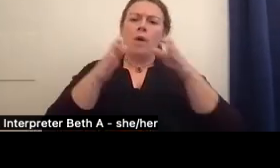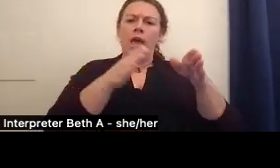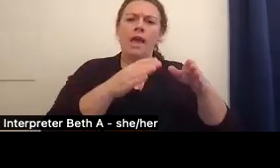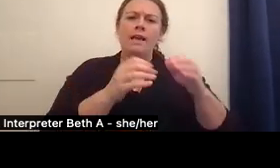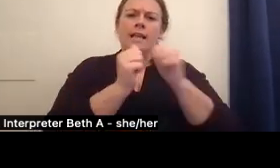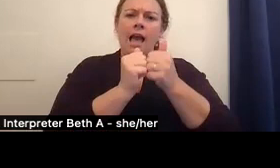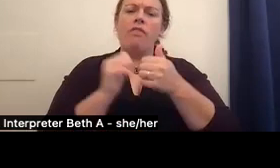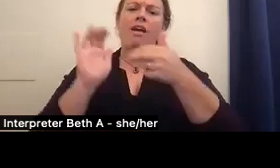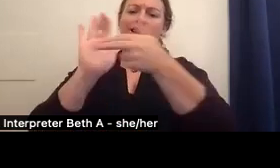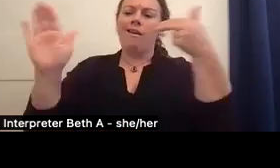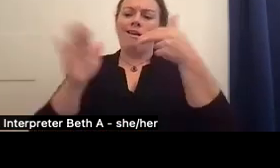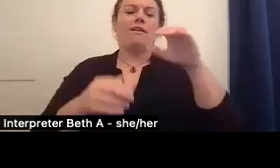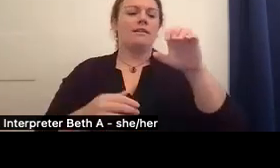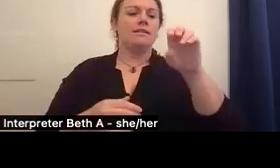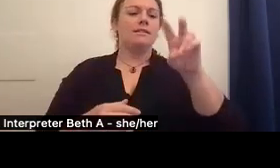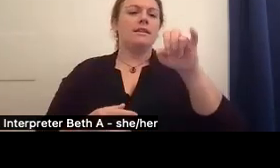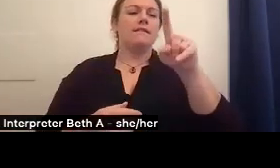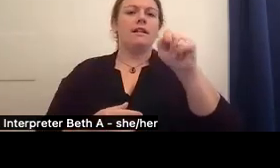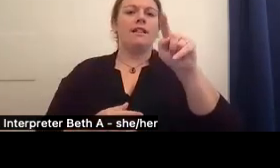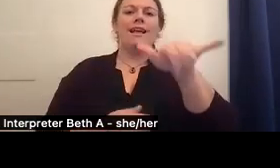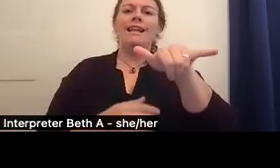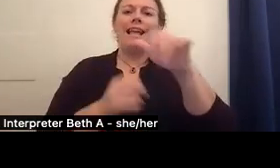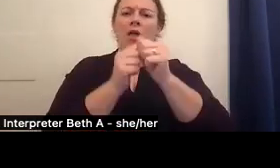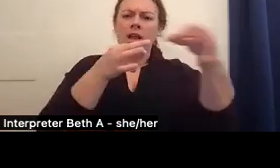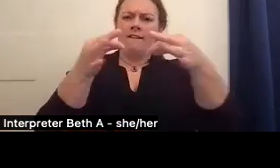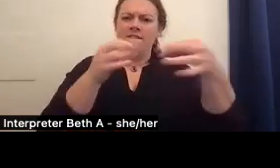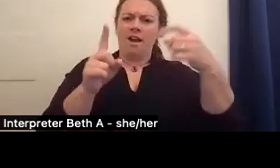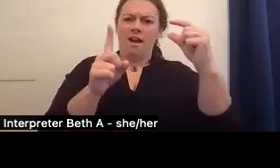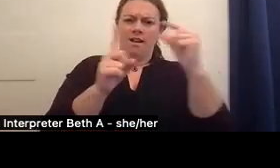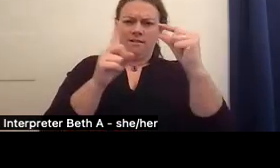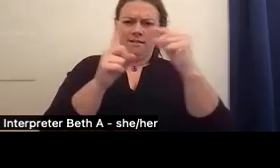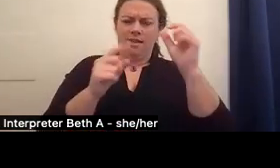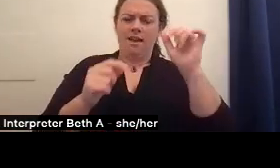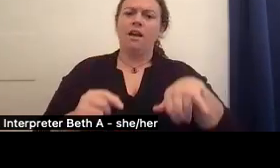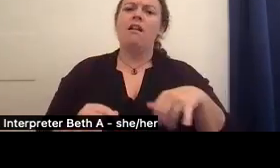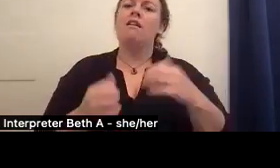and enacted as- many indigenous communities already did that and in some cases surpassed that.